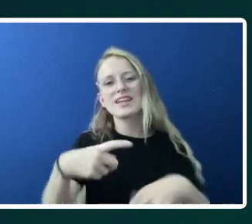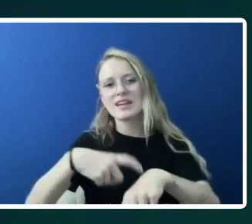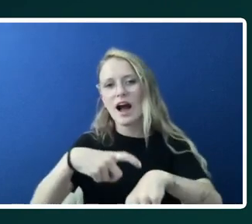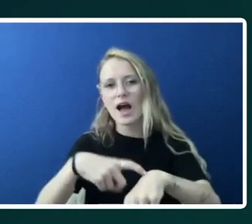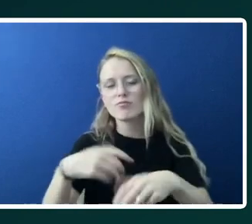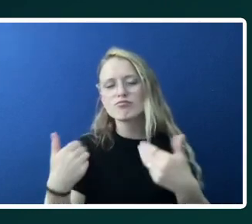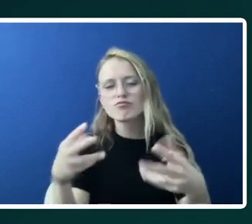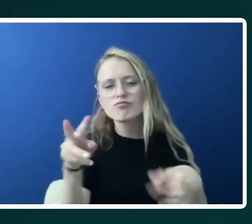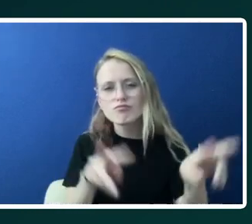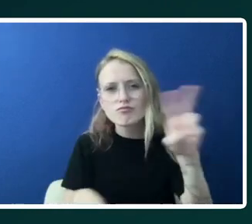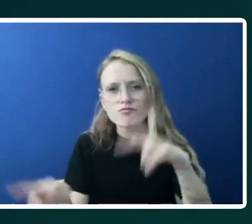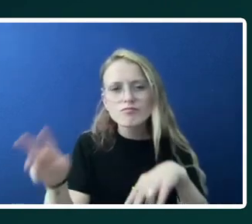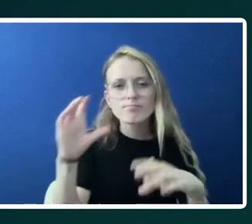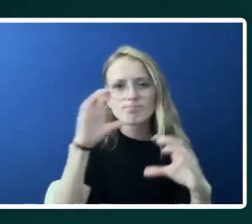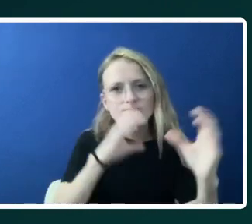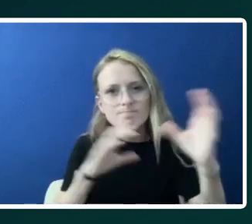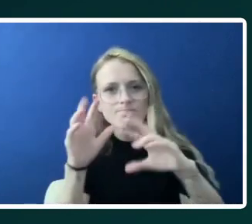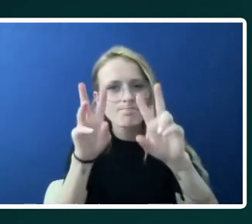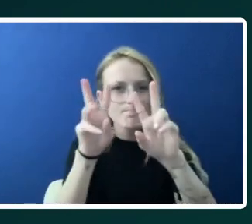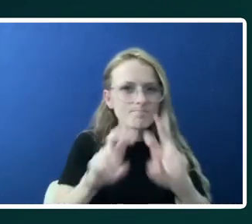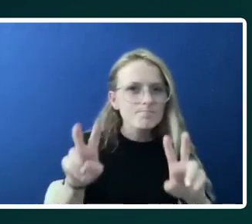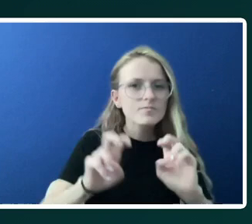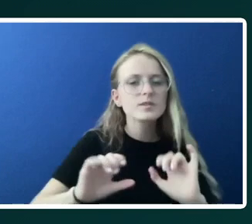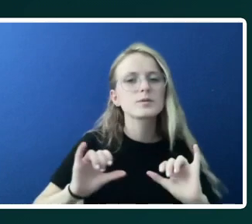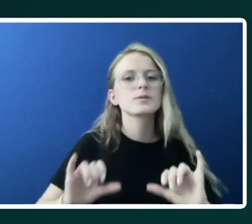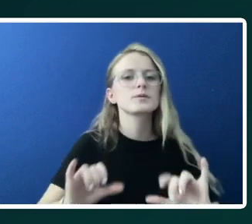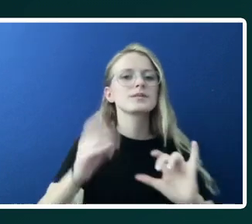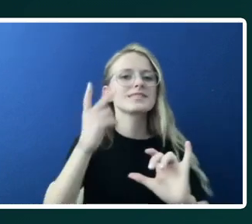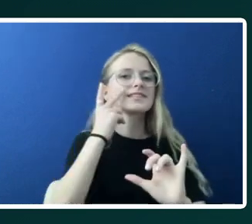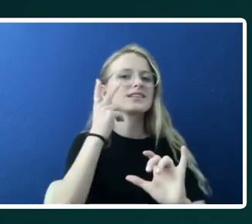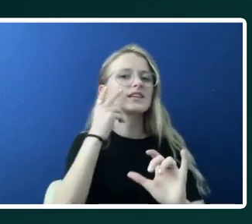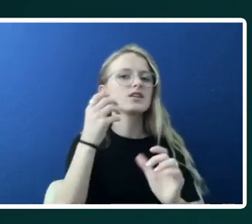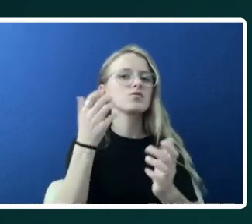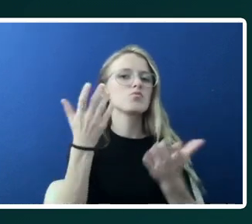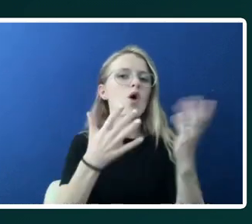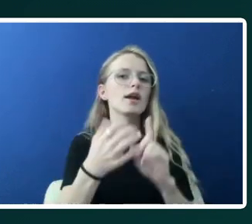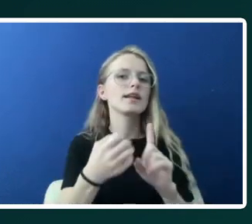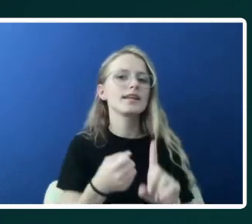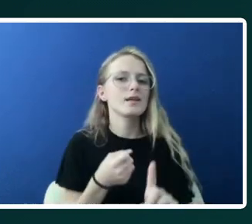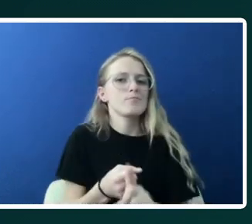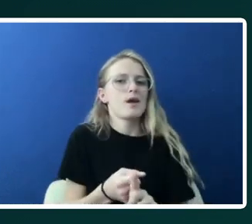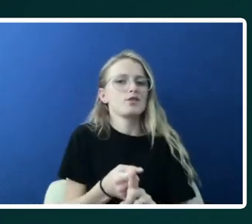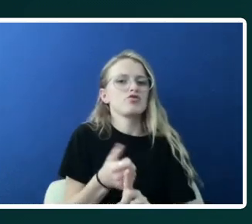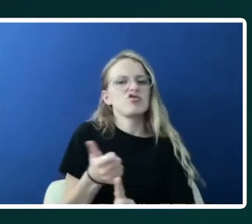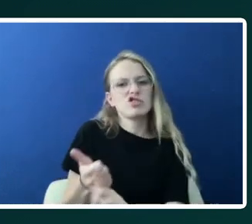explore and find out what sparks their curiosity or what they can relate to. And then they are